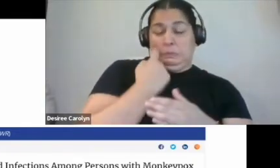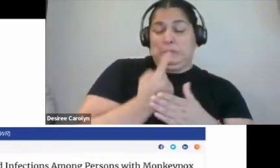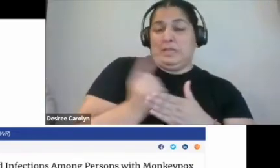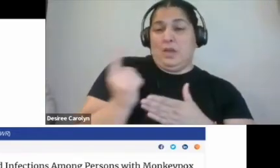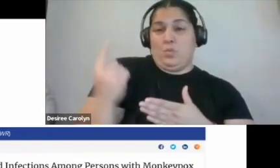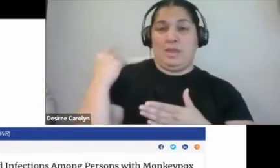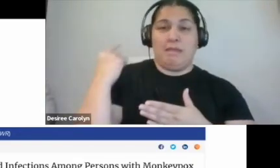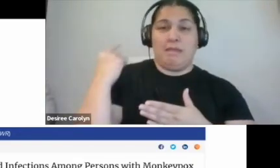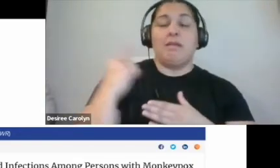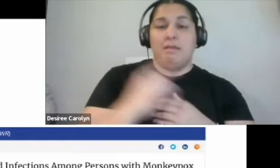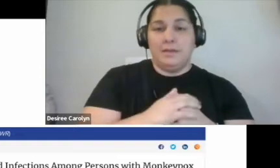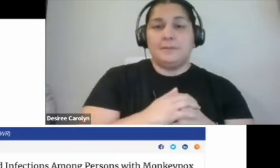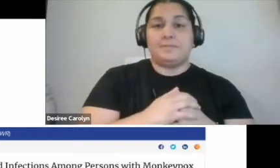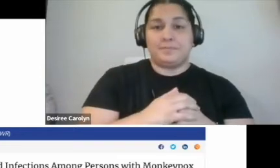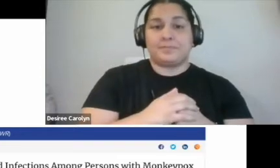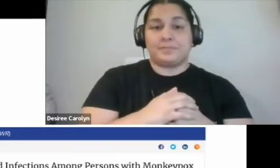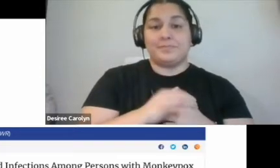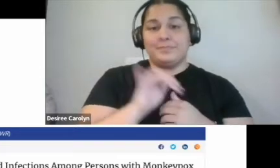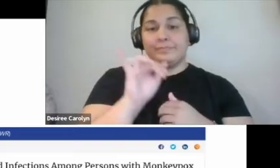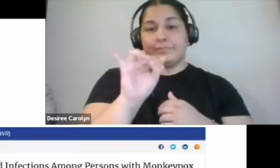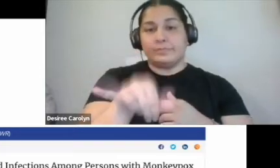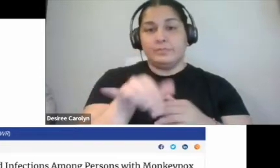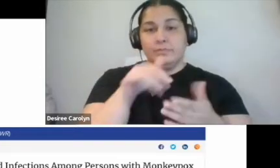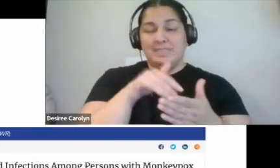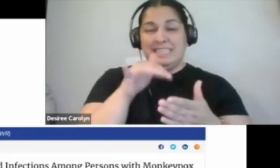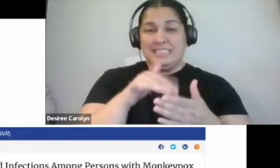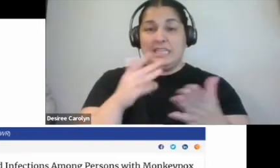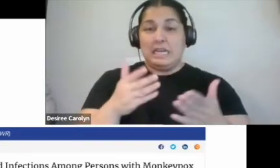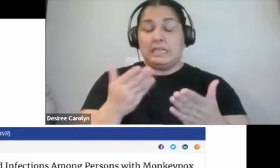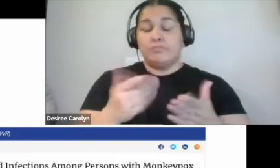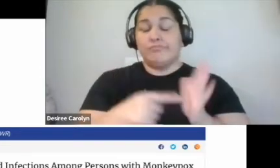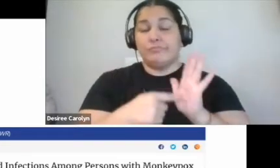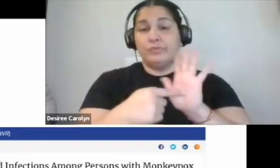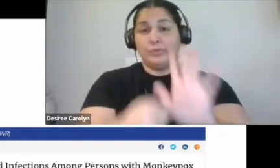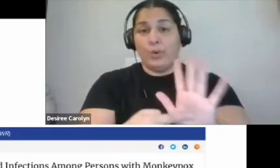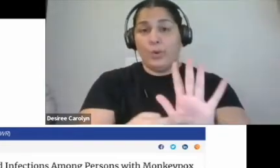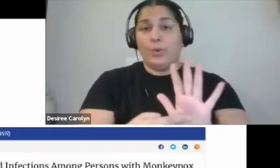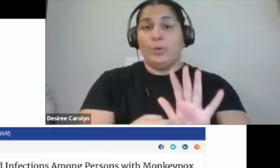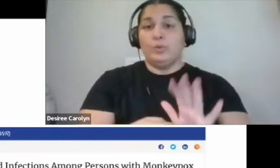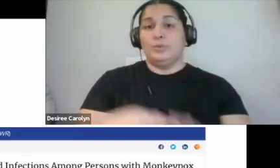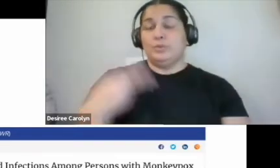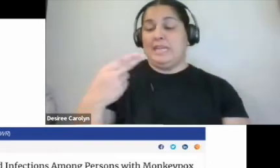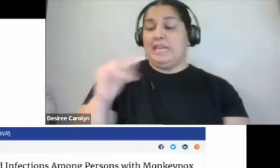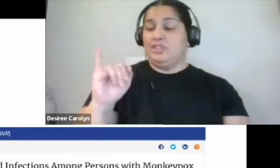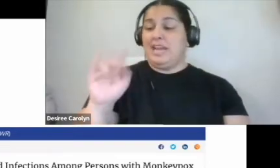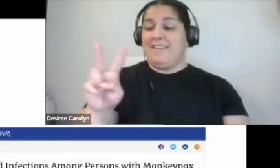suggesting that among people with HIV, eight percent of people were hospitalized